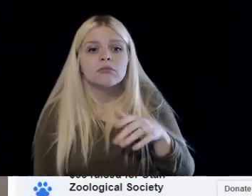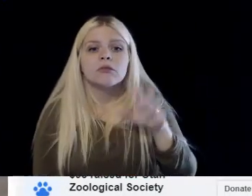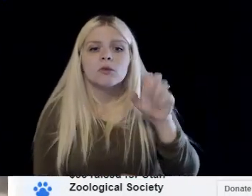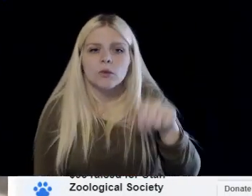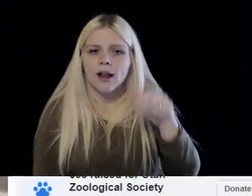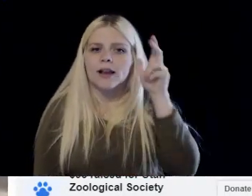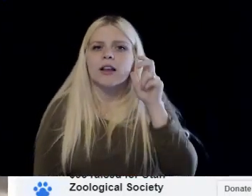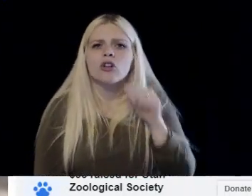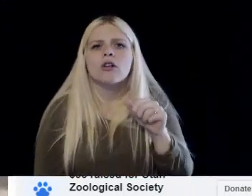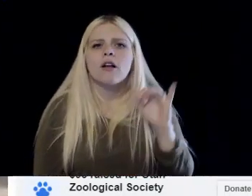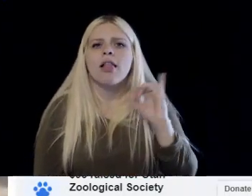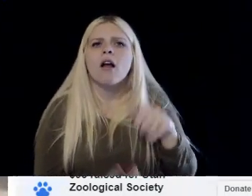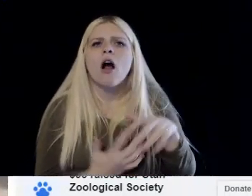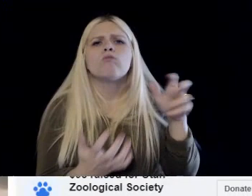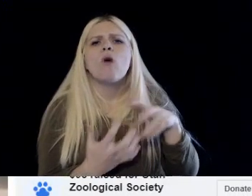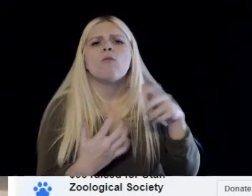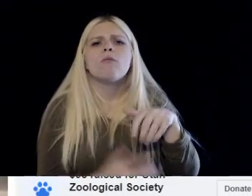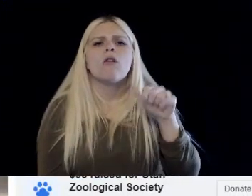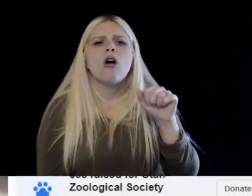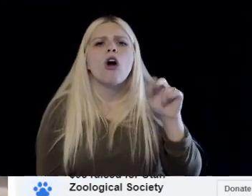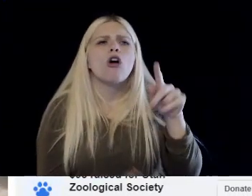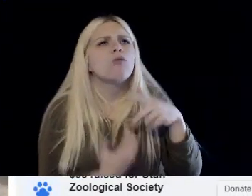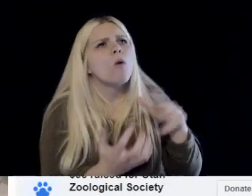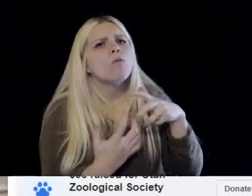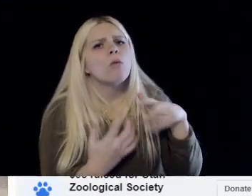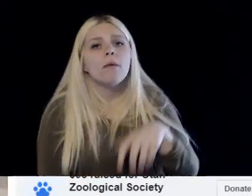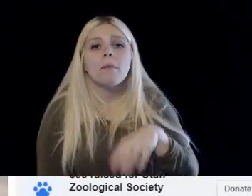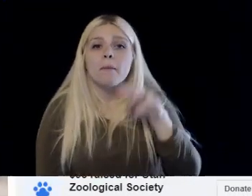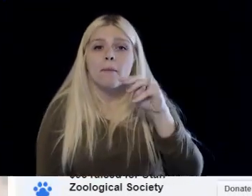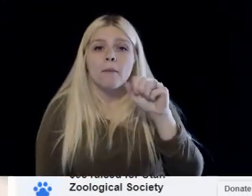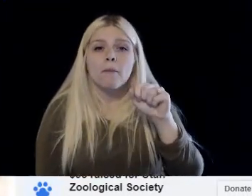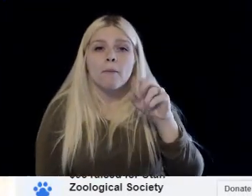are used to hearing. I did it. Maverick's is much more like just a booming *raaa* .